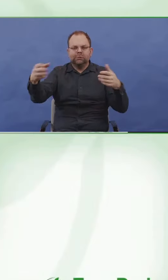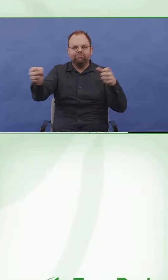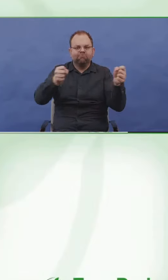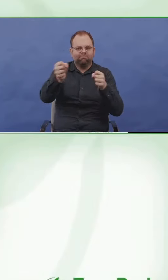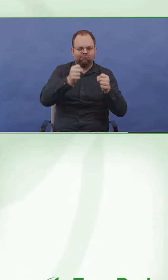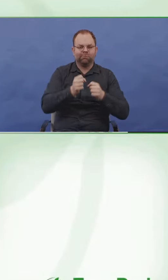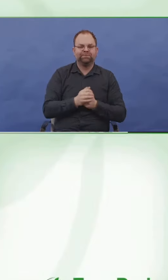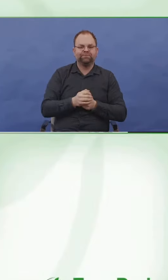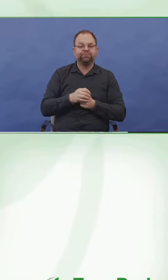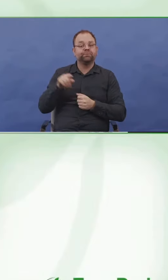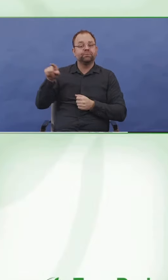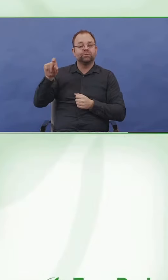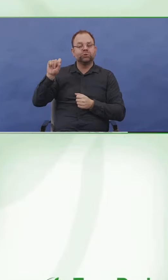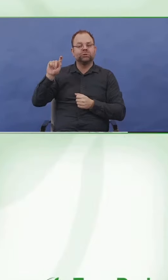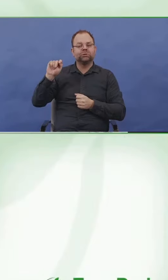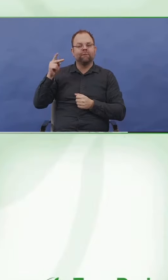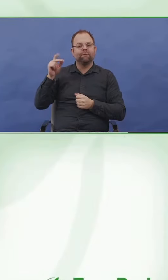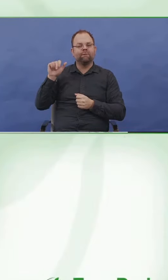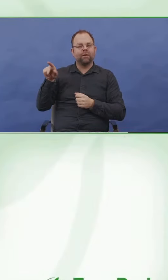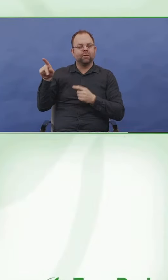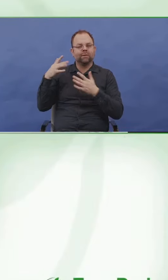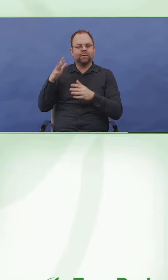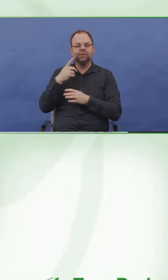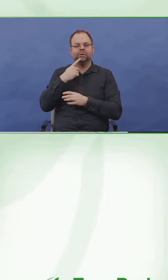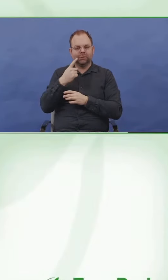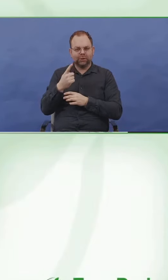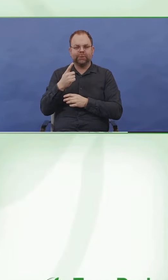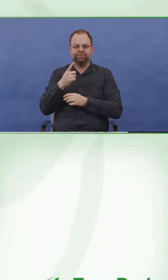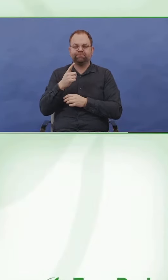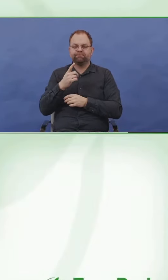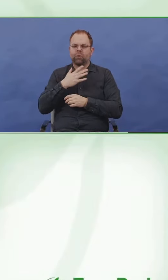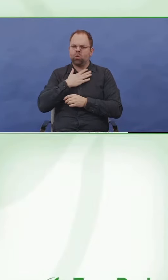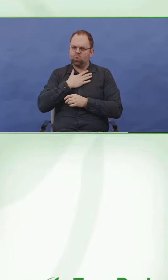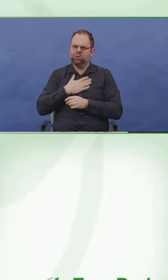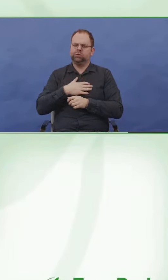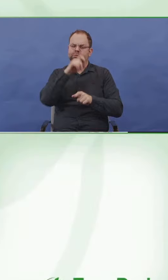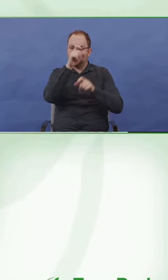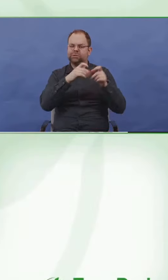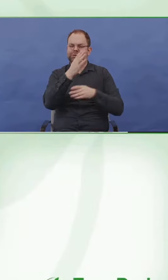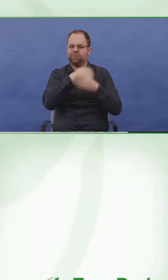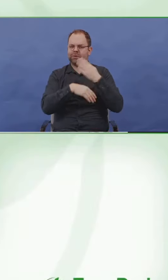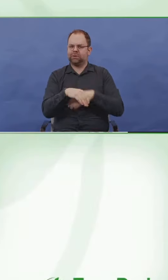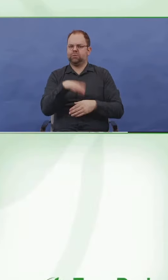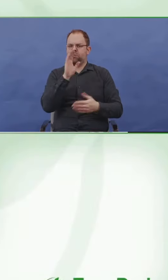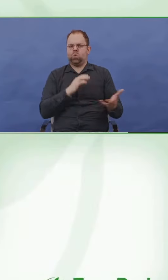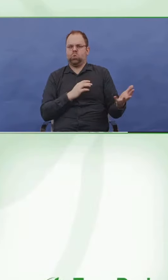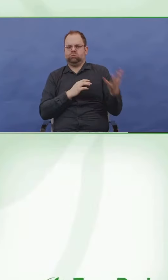It has been a bit discussed today that in reality a big gap between